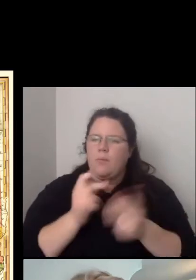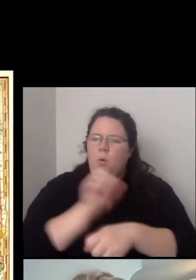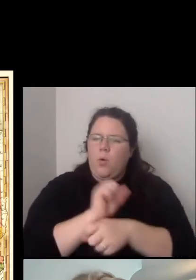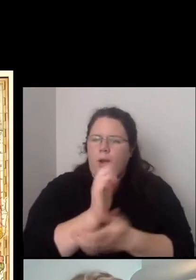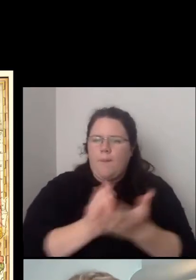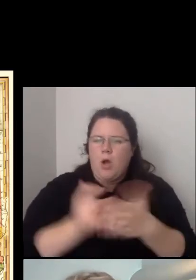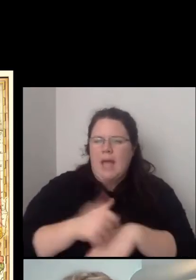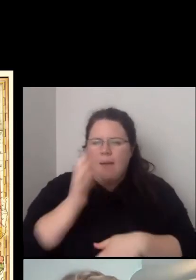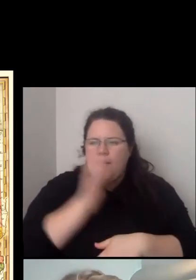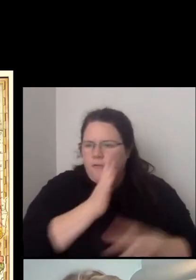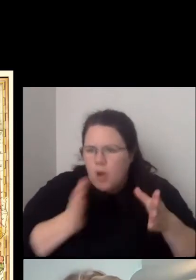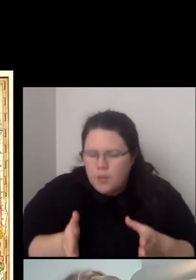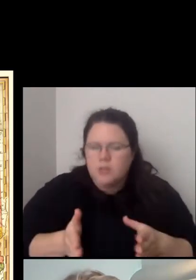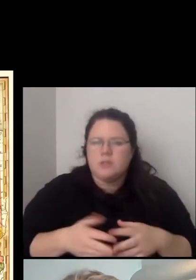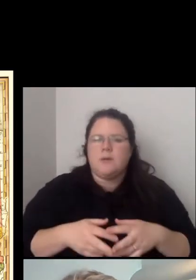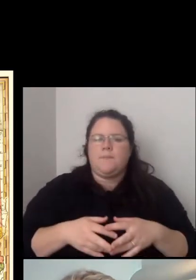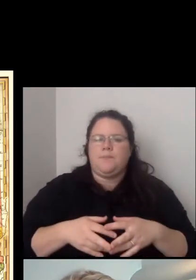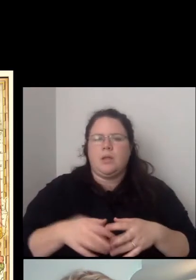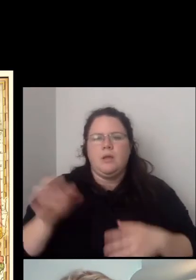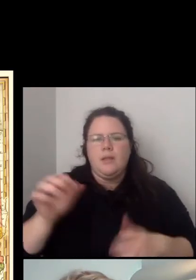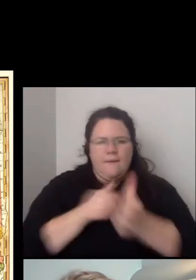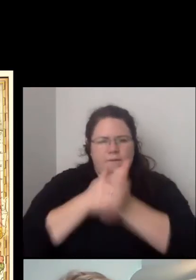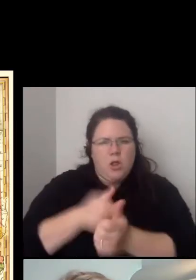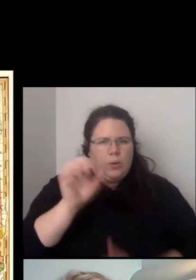They're really going heavy on eastern agricultural complex.